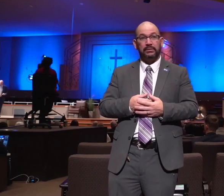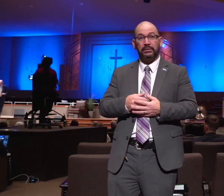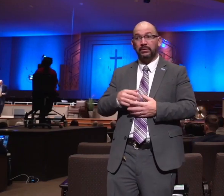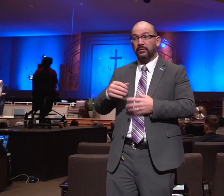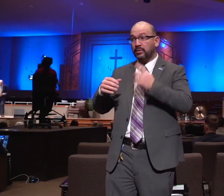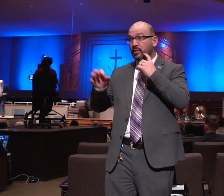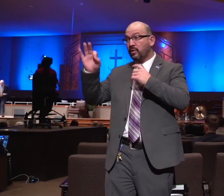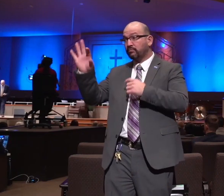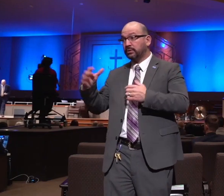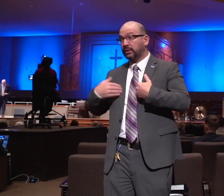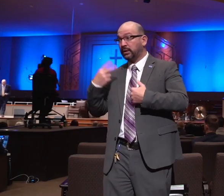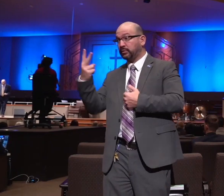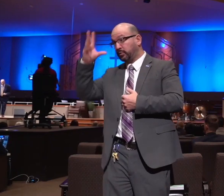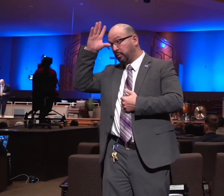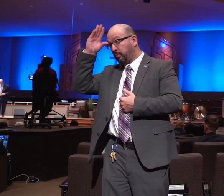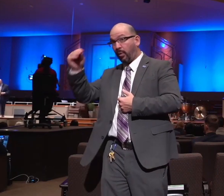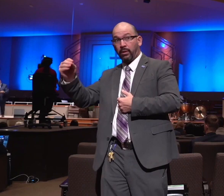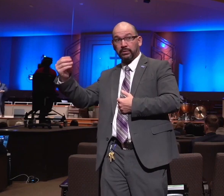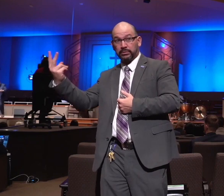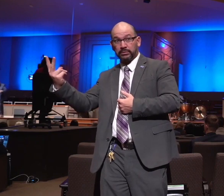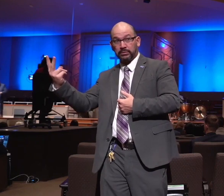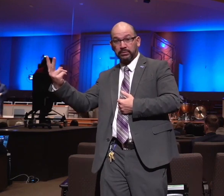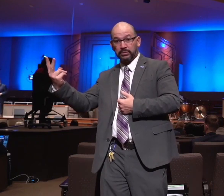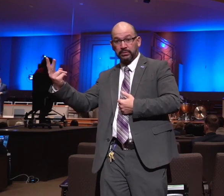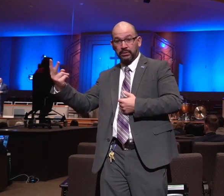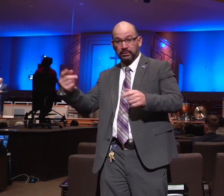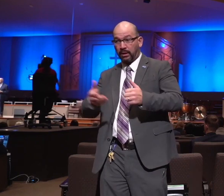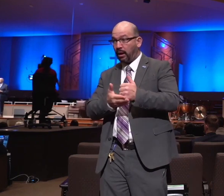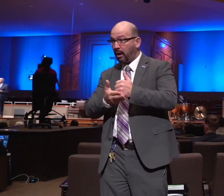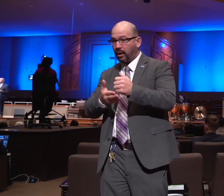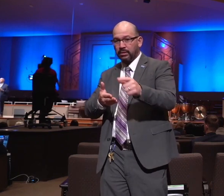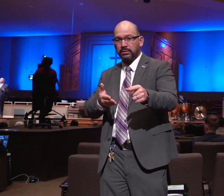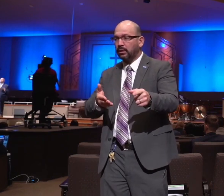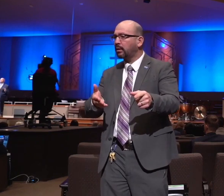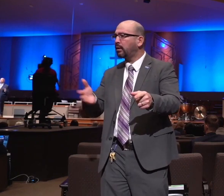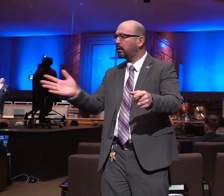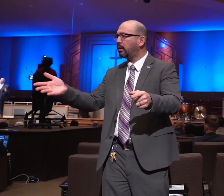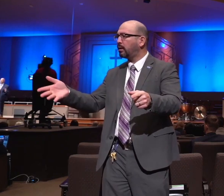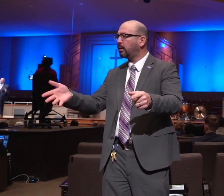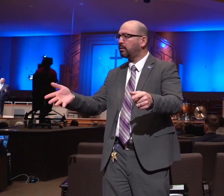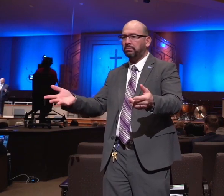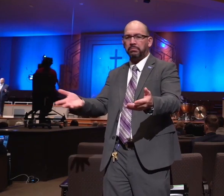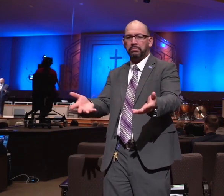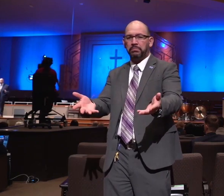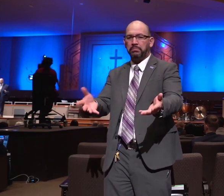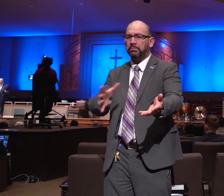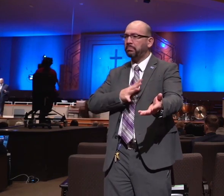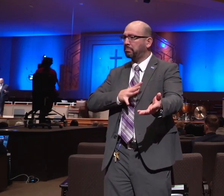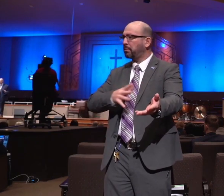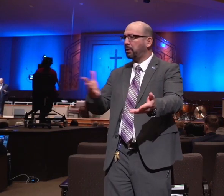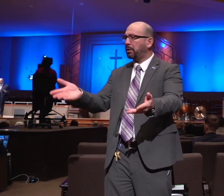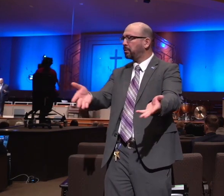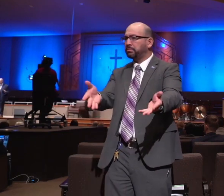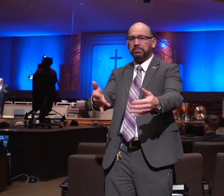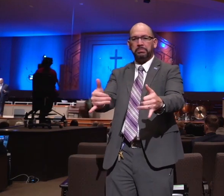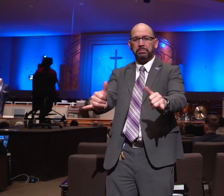Dwayne Katie let those boys play with the Game Boy they'd never seen anything like it